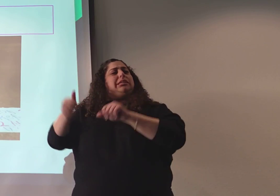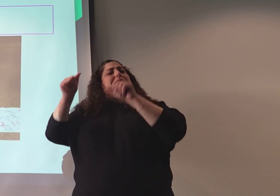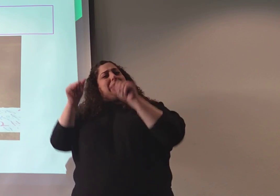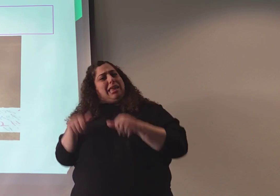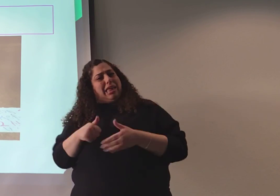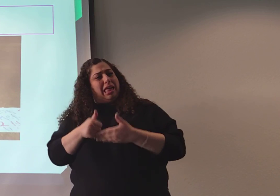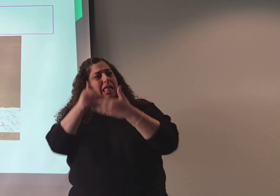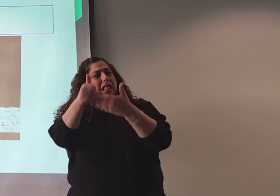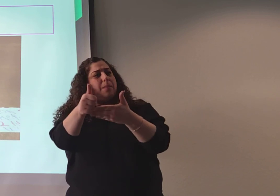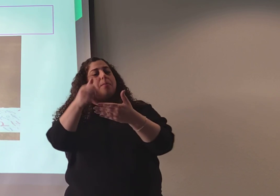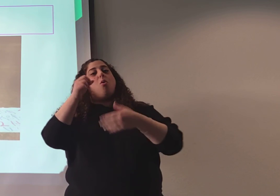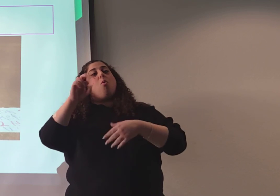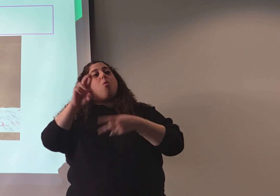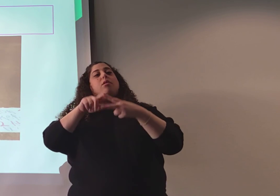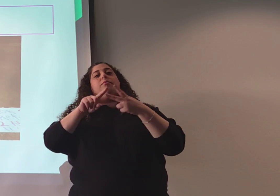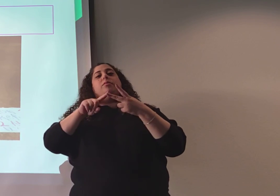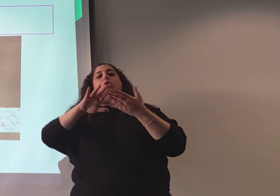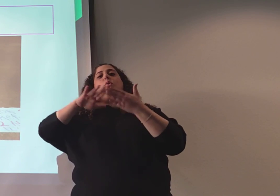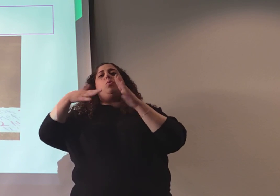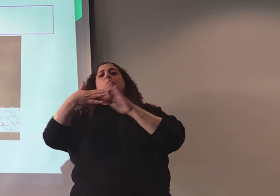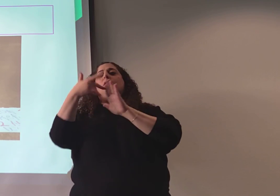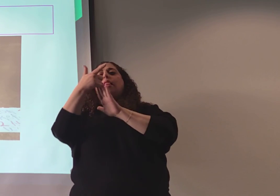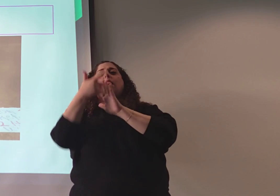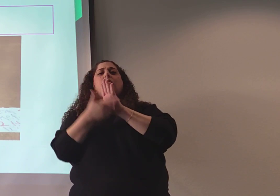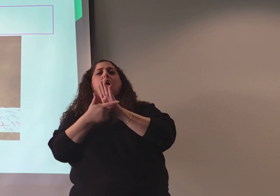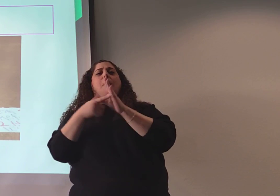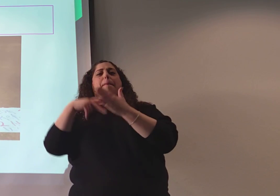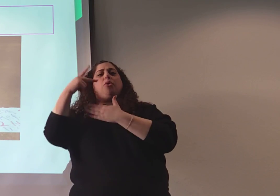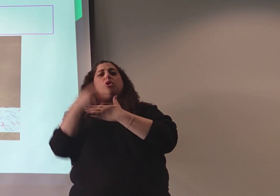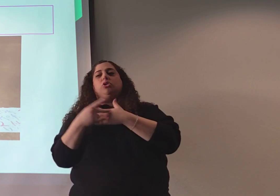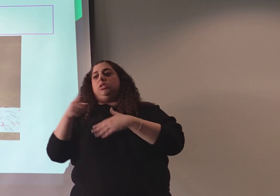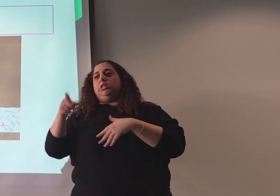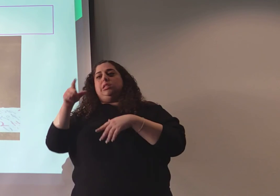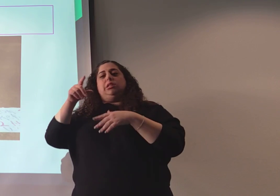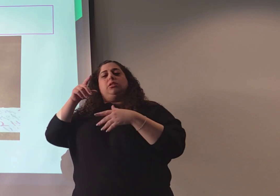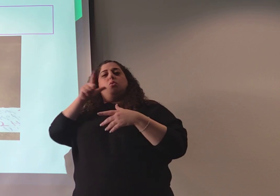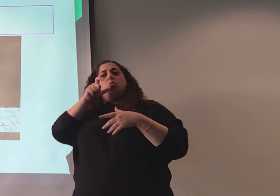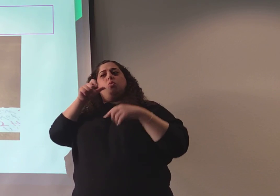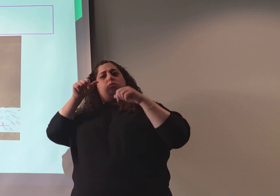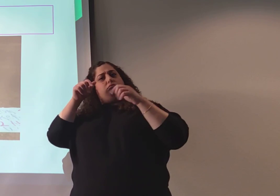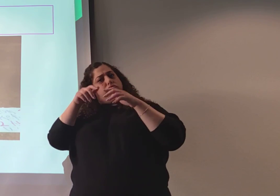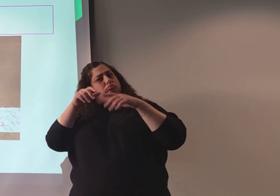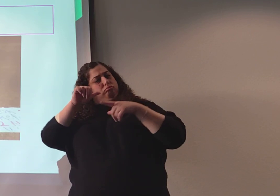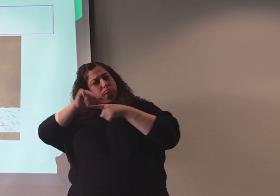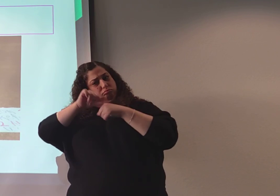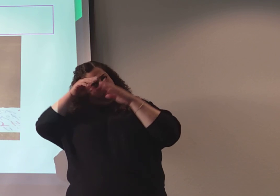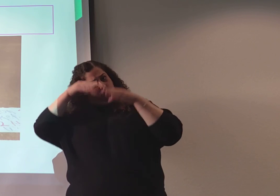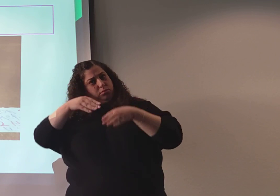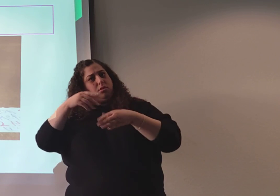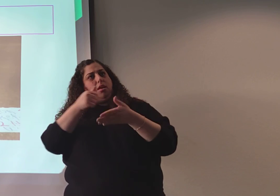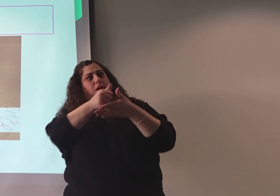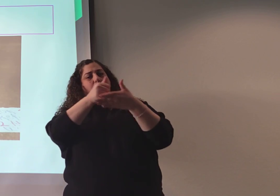Going to that and talking to them about it, they might be able to do something as well. Did you get that information?